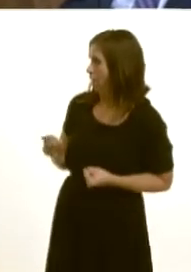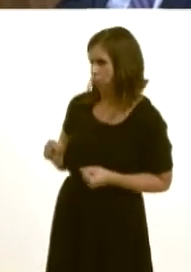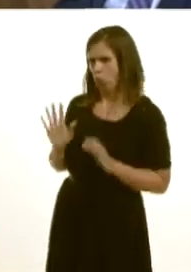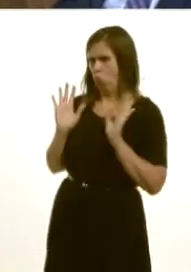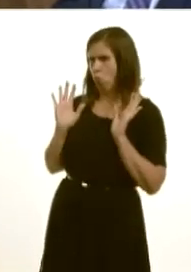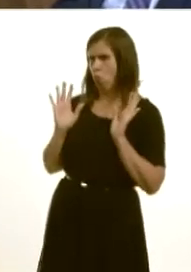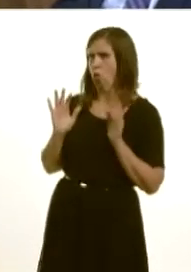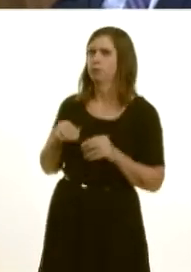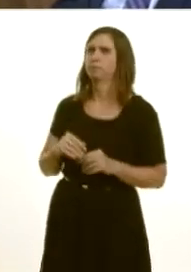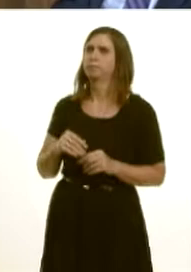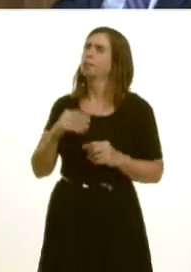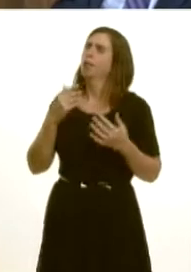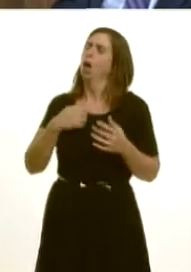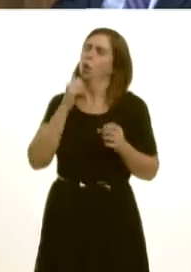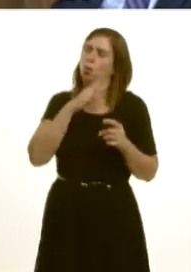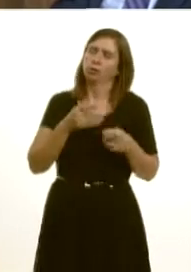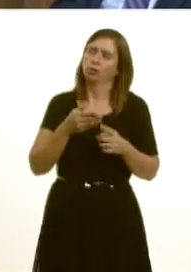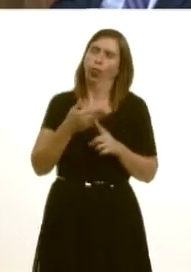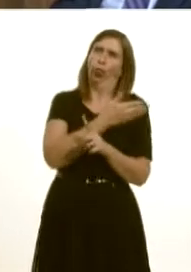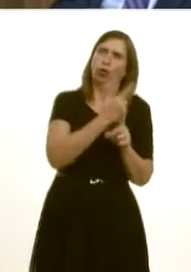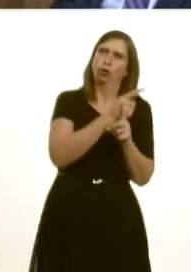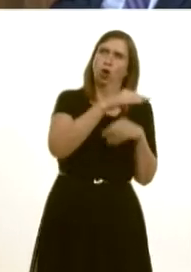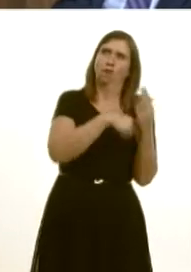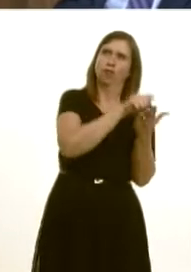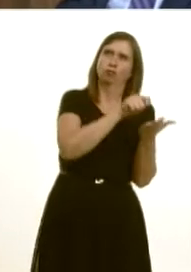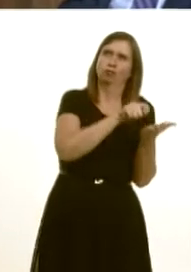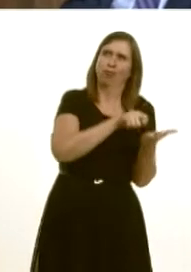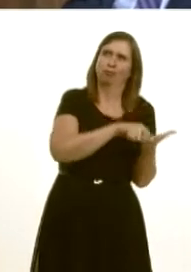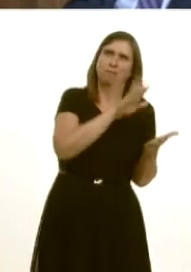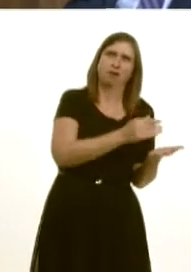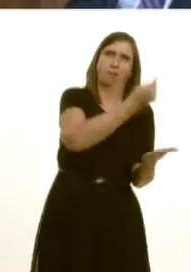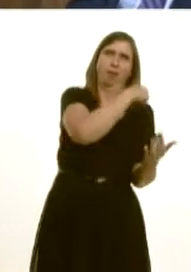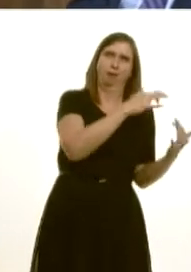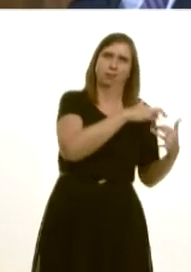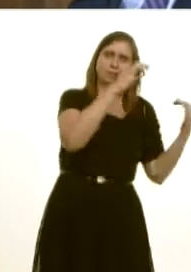that is a side issue now. Carwyn Jones: As far as the issue of complaints